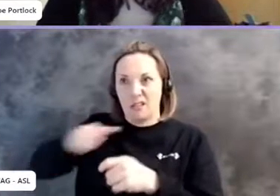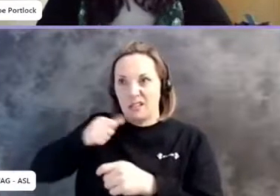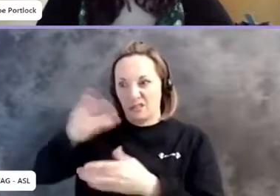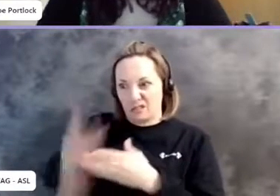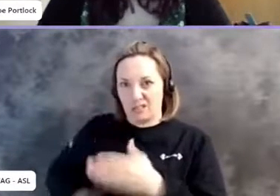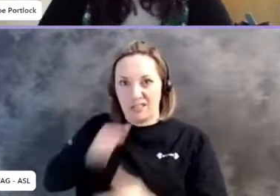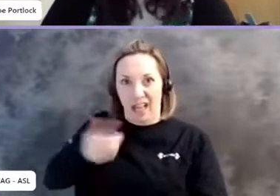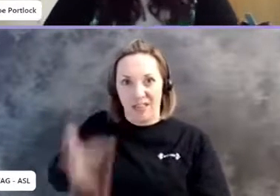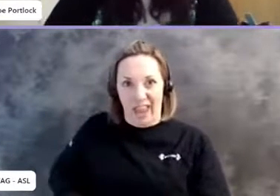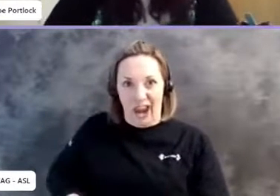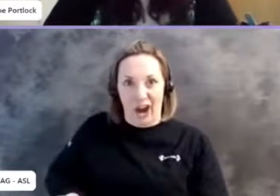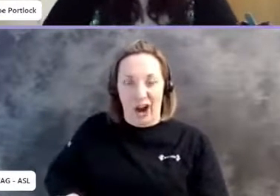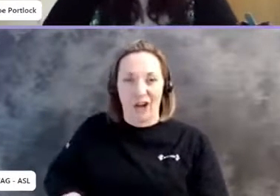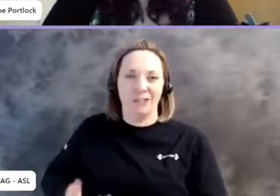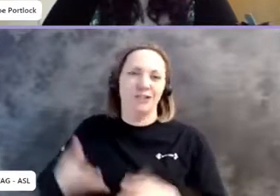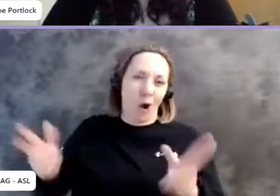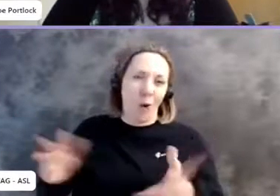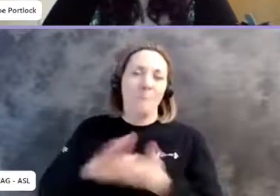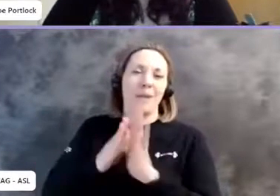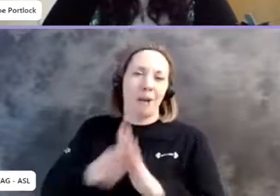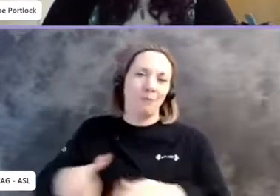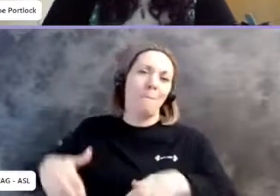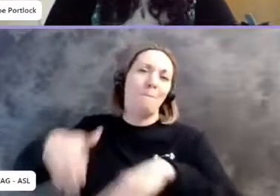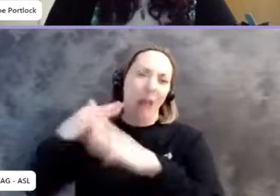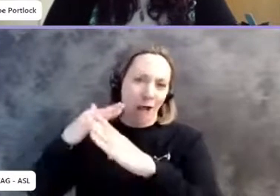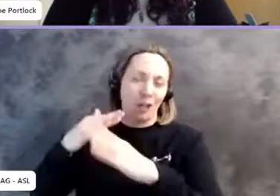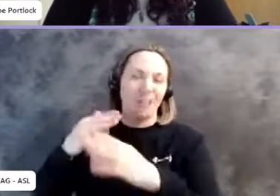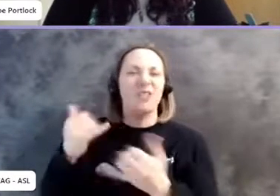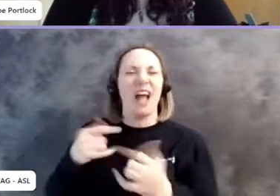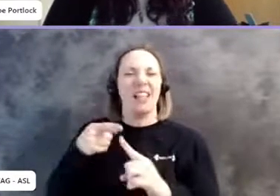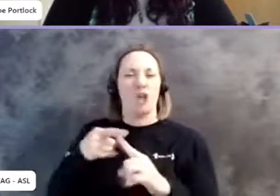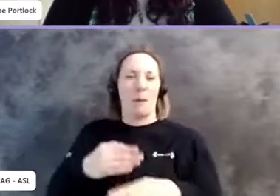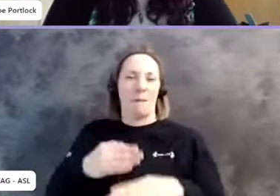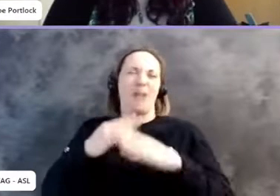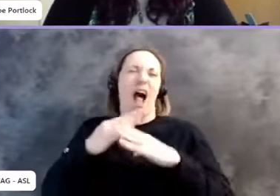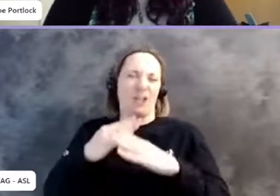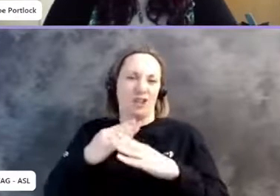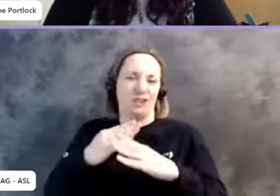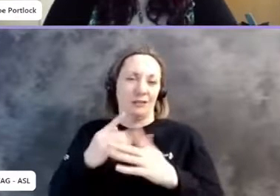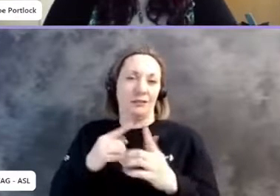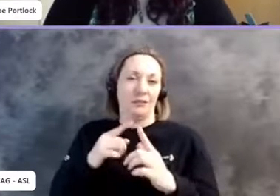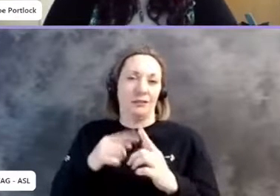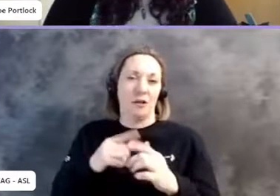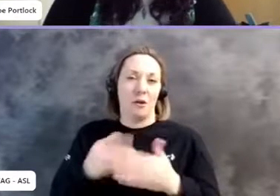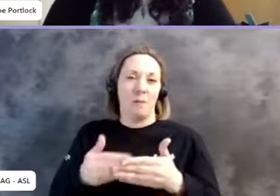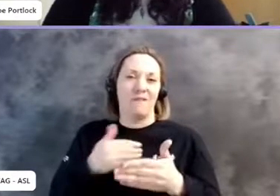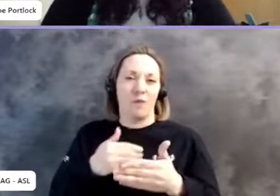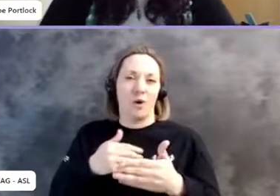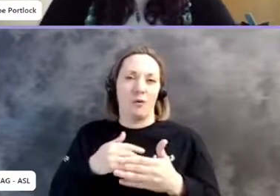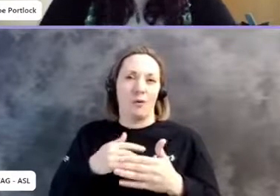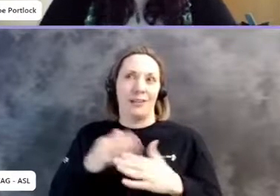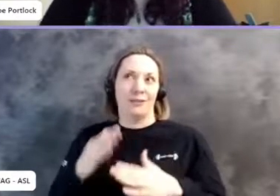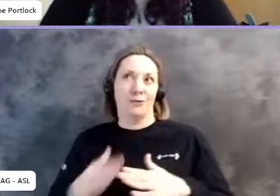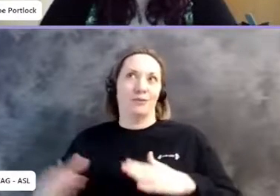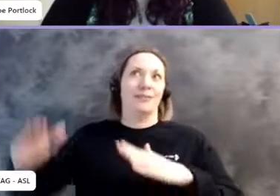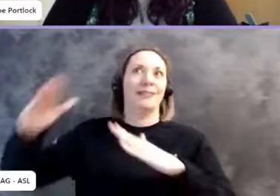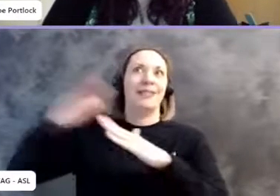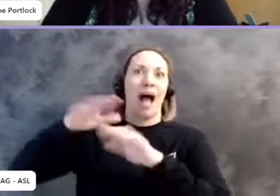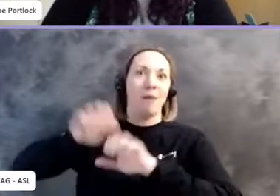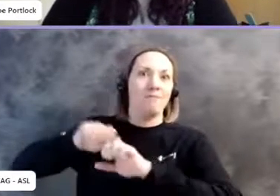same thing. So I have bought my rope and I reach in and it's not there because somebody thought my bag was too heavy and they took it